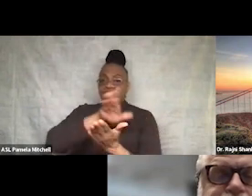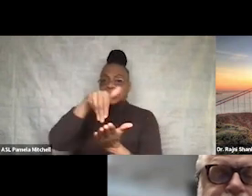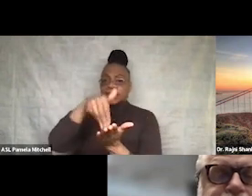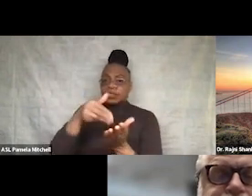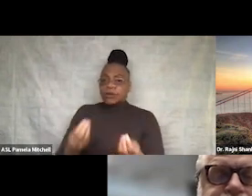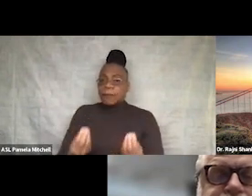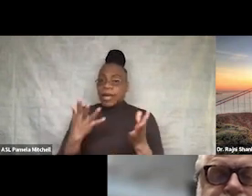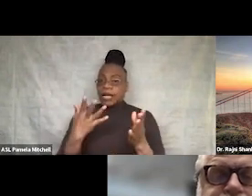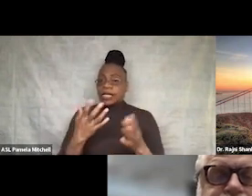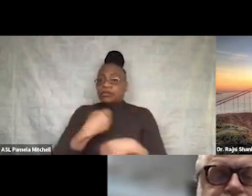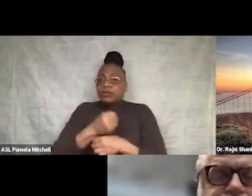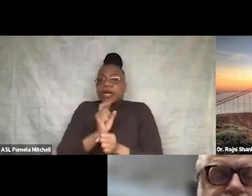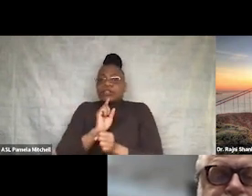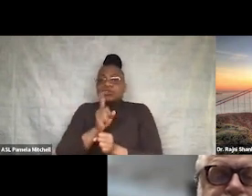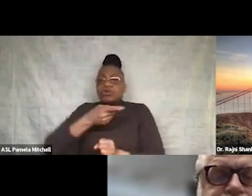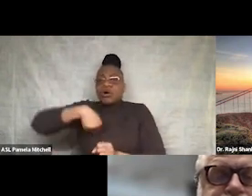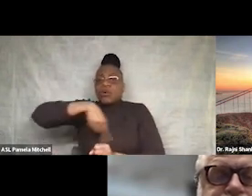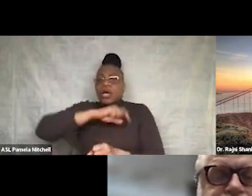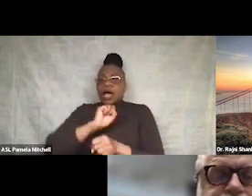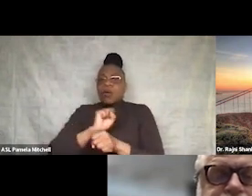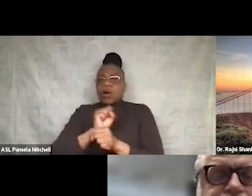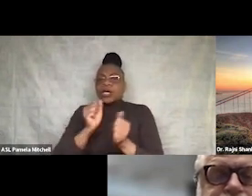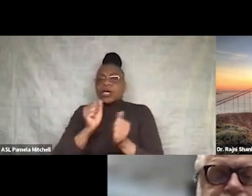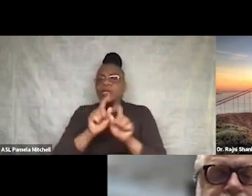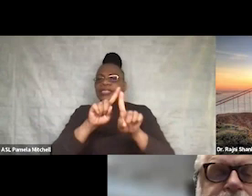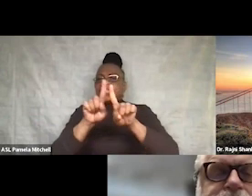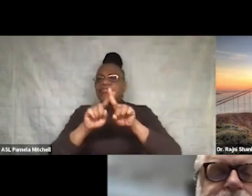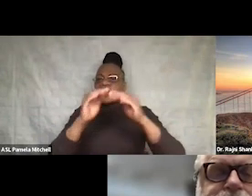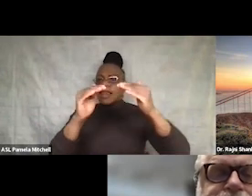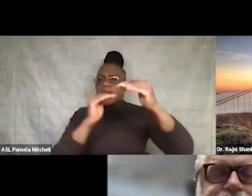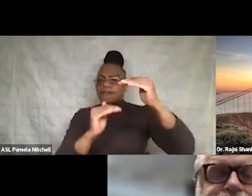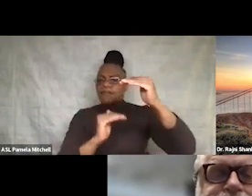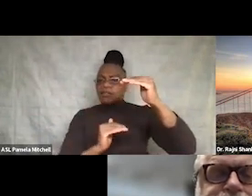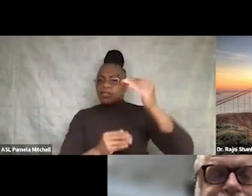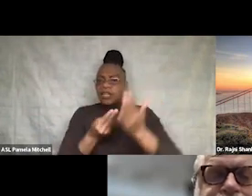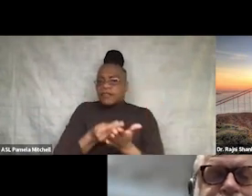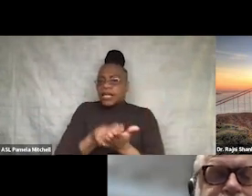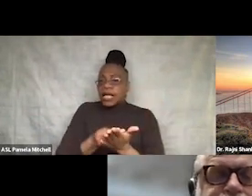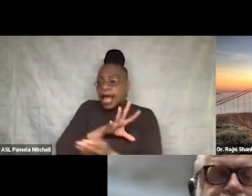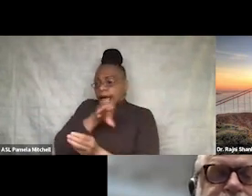we're working with all different levels of income, including people who are unsheltered and unhoused,